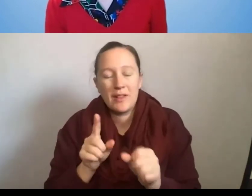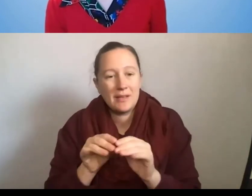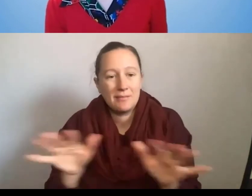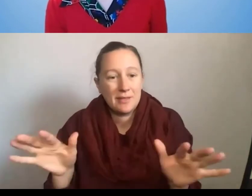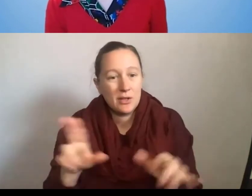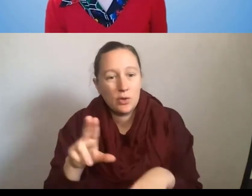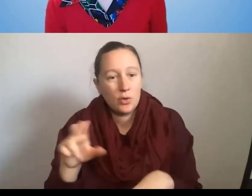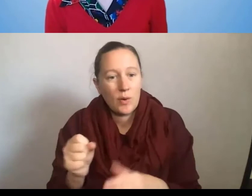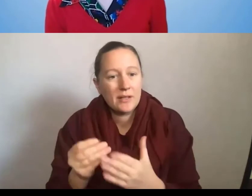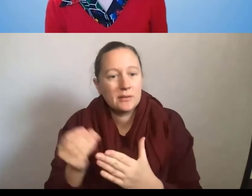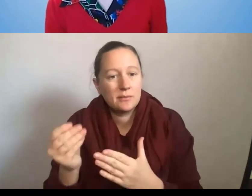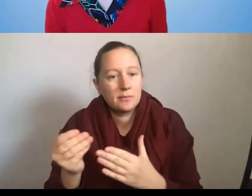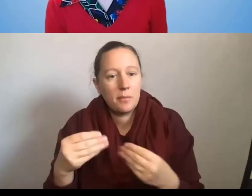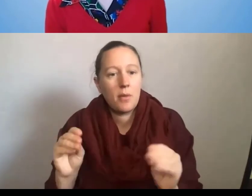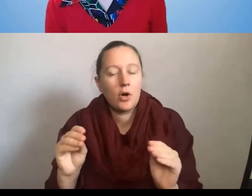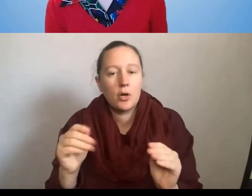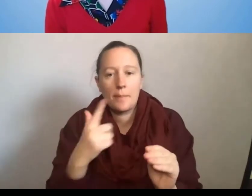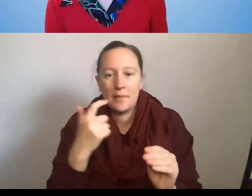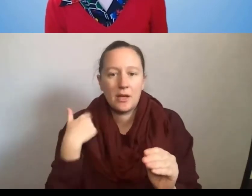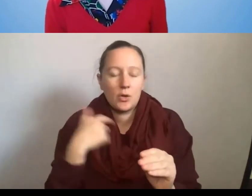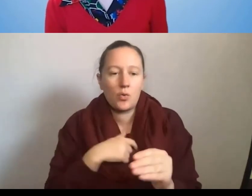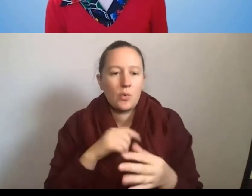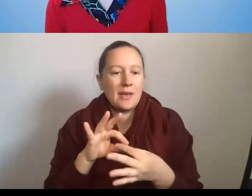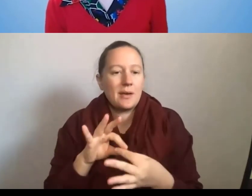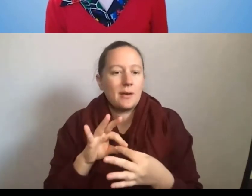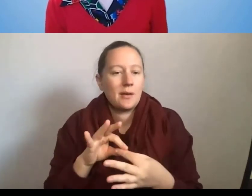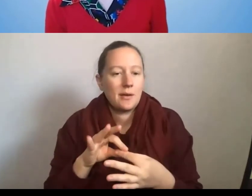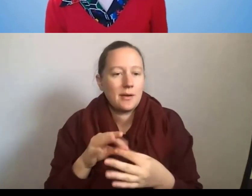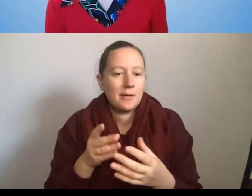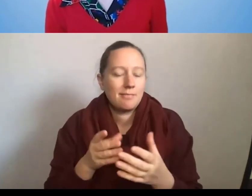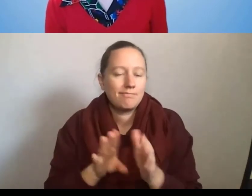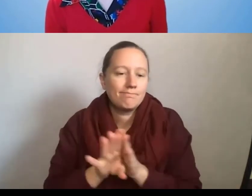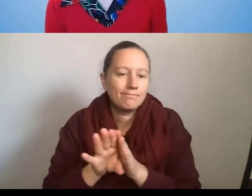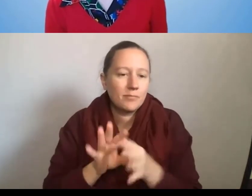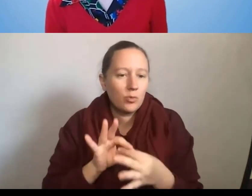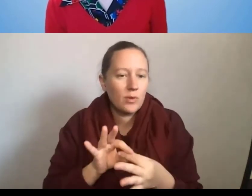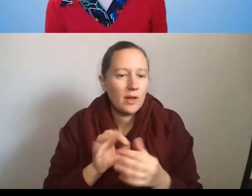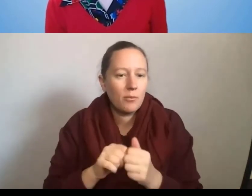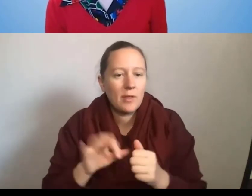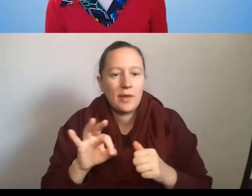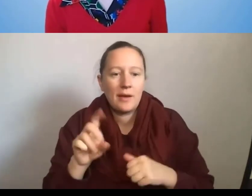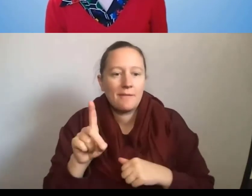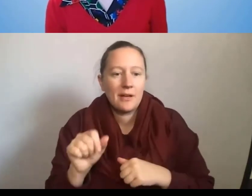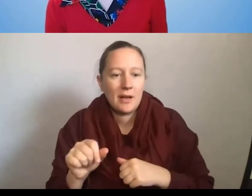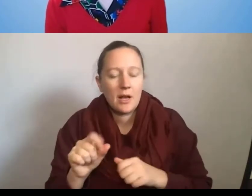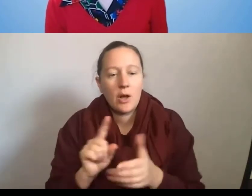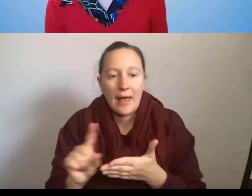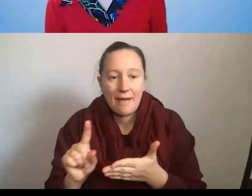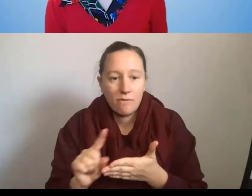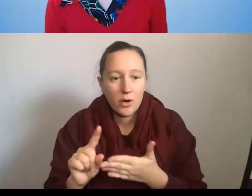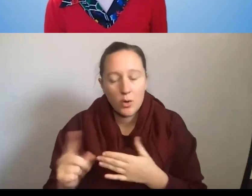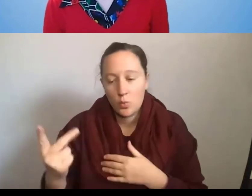is because we developed a relationship with the FDA that, on a weekly basis, we were discussing the projects